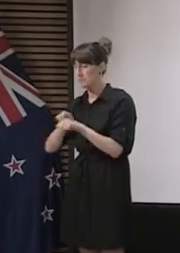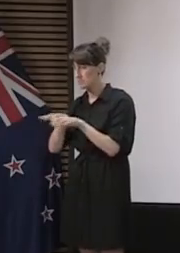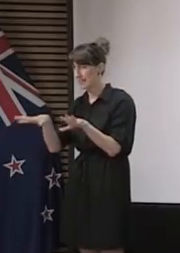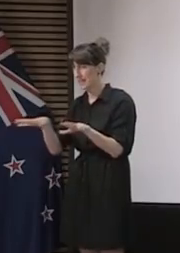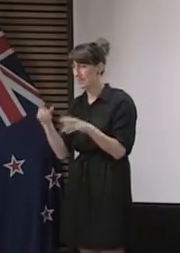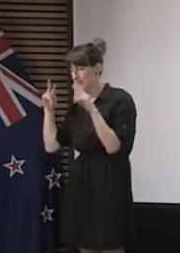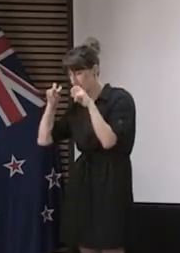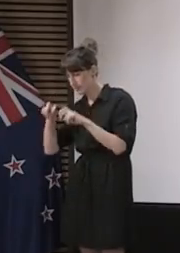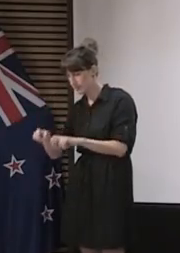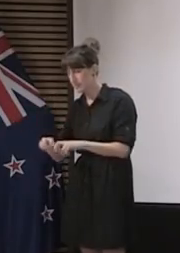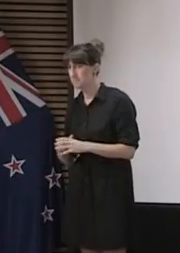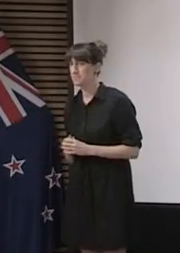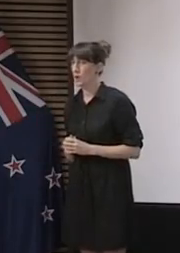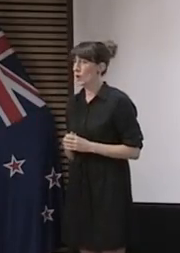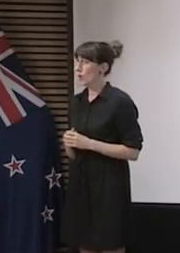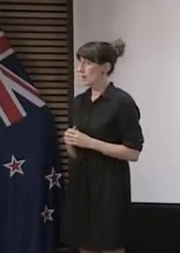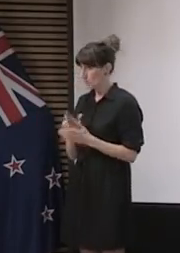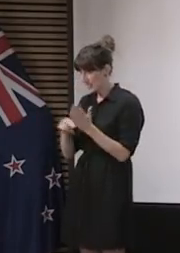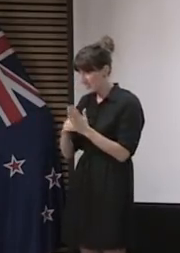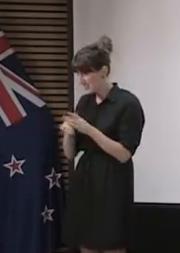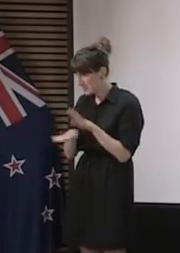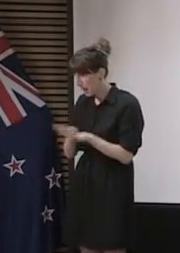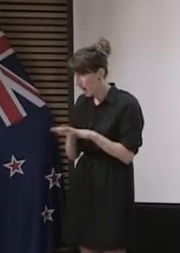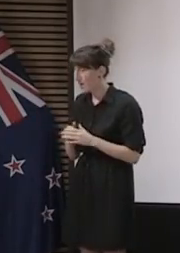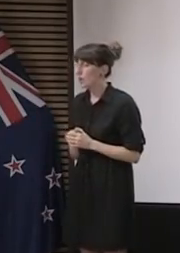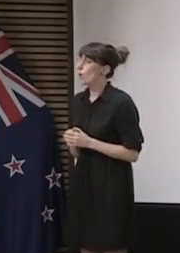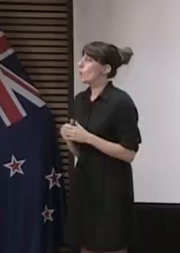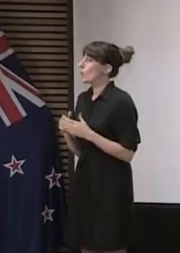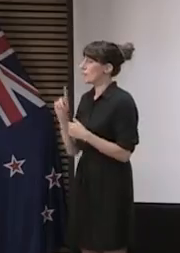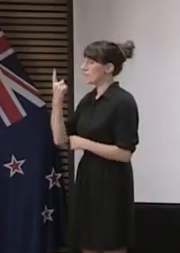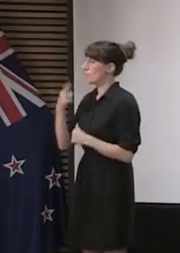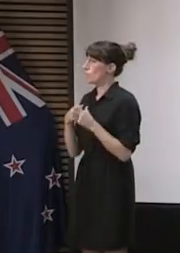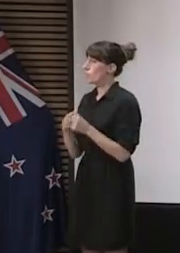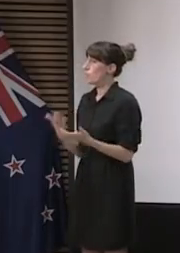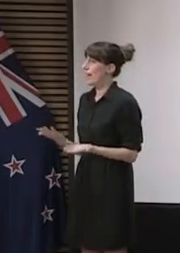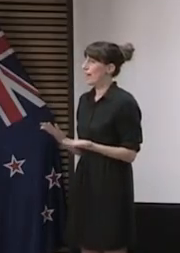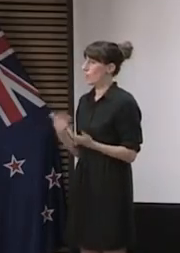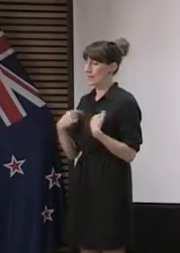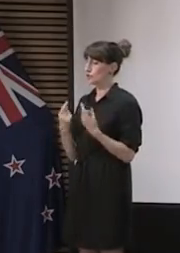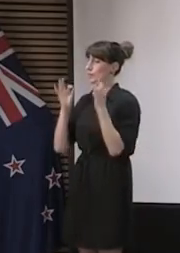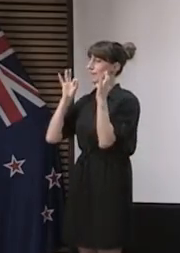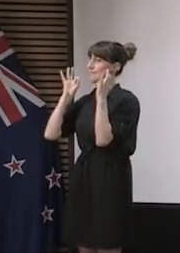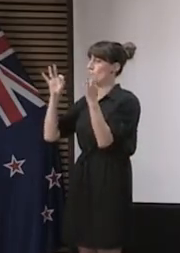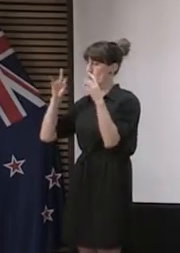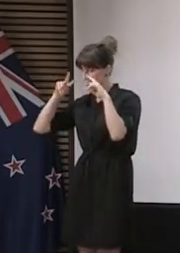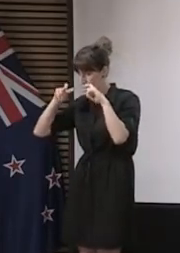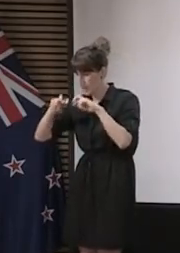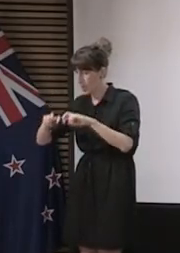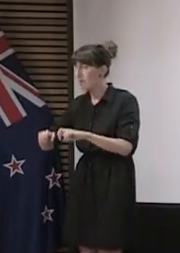as formal as aninquiry. I think when askedthere have been politiciansaround the world who havesaid, "Look, in the aftermathof